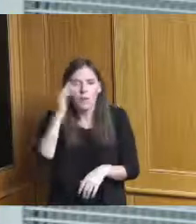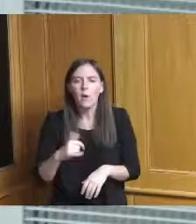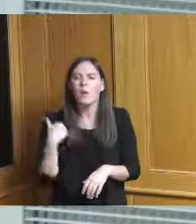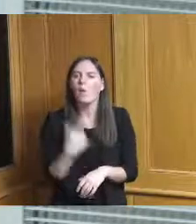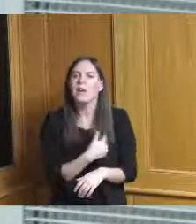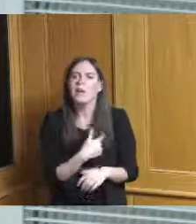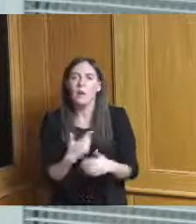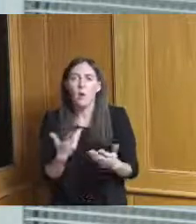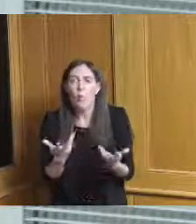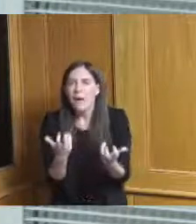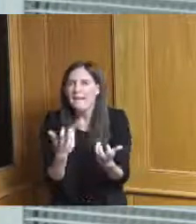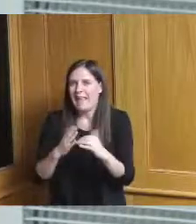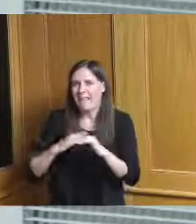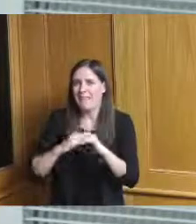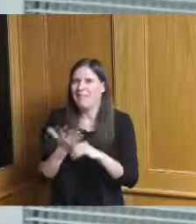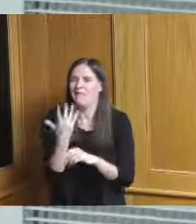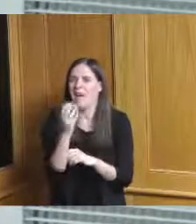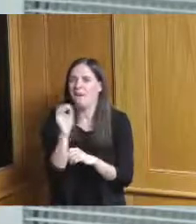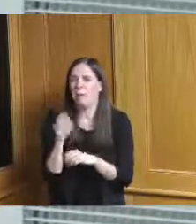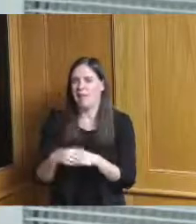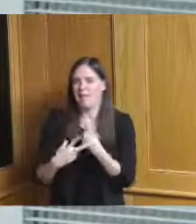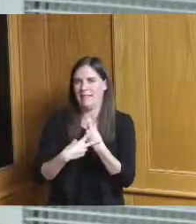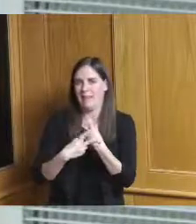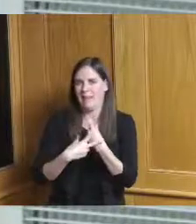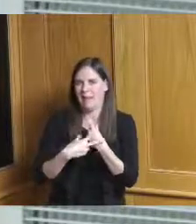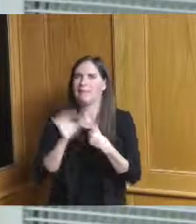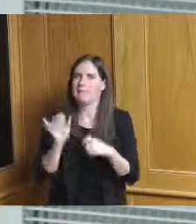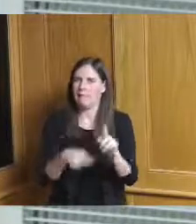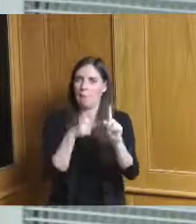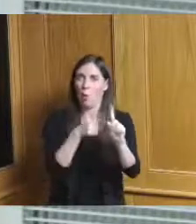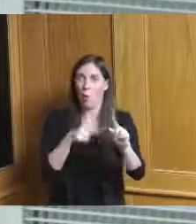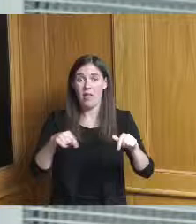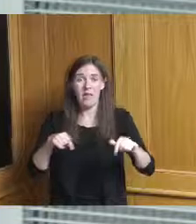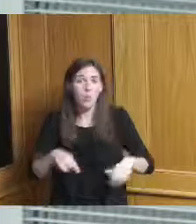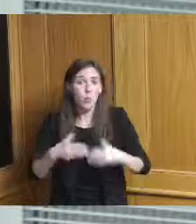at least five percent savings that's sort of our trigger this was almost 27.